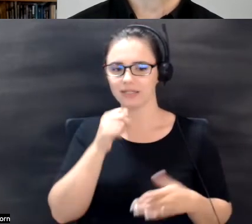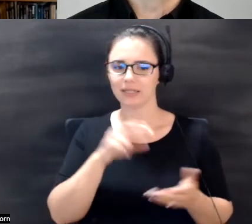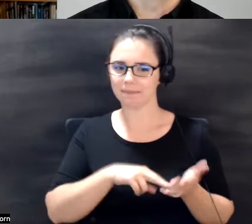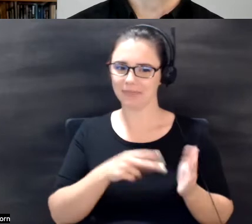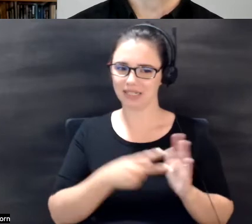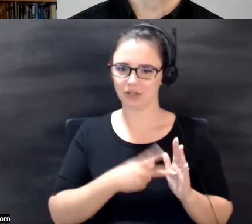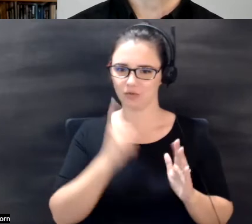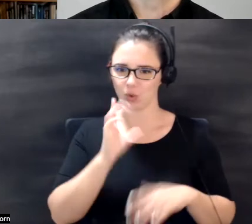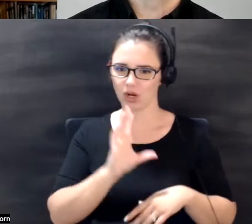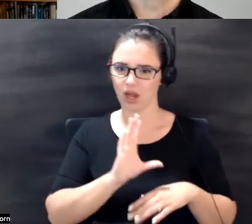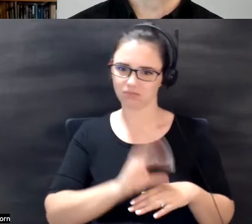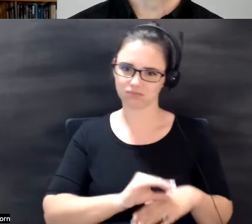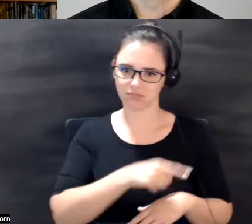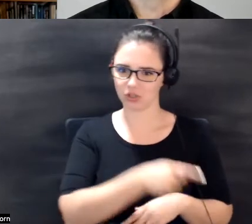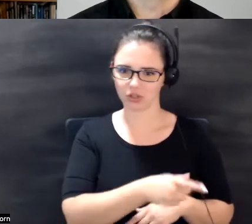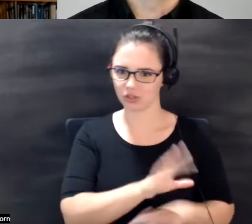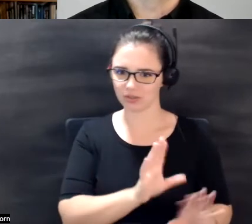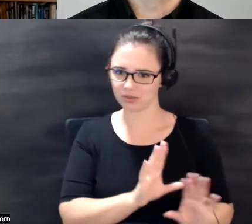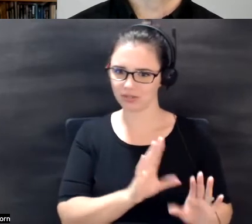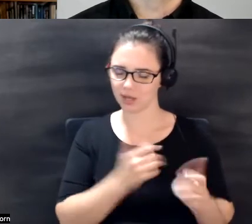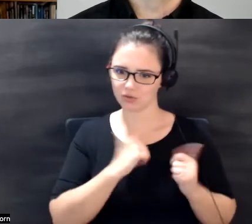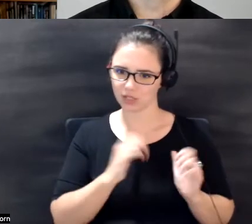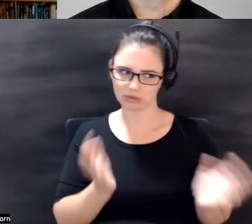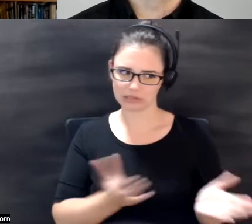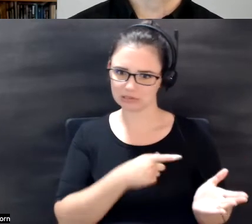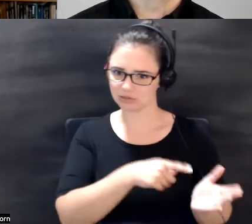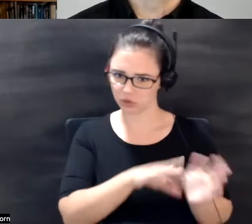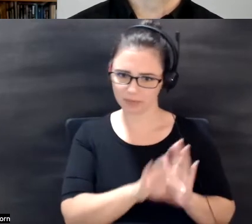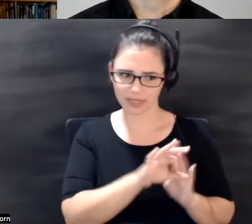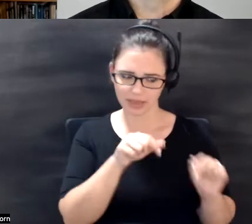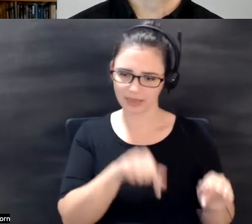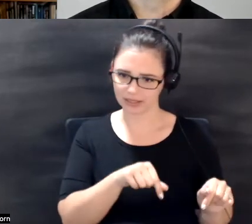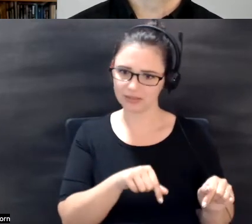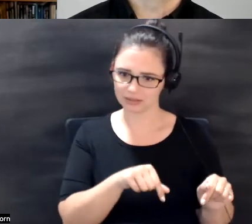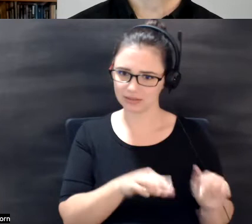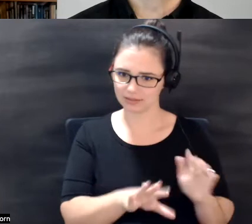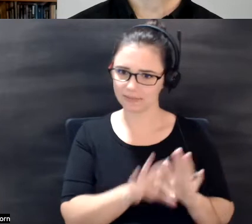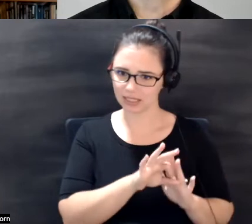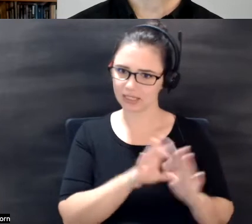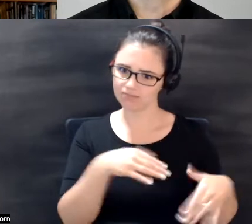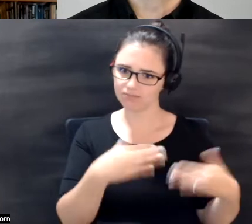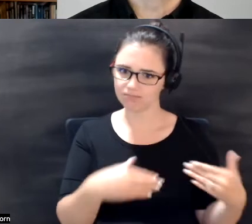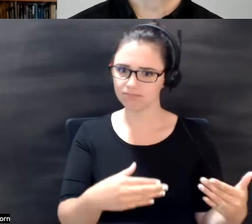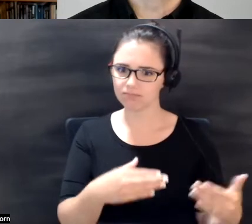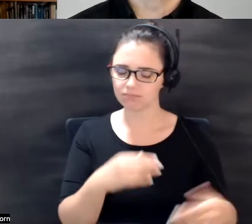disempower her, I meant it that you're, you're choosing this, and, and just by your choice,